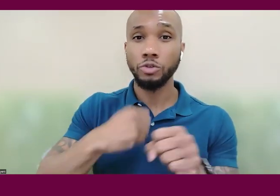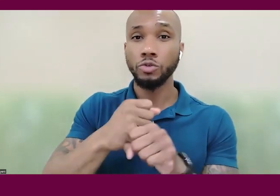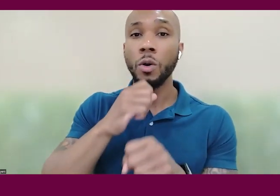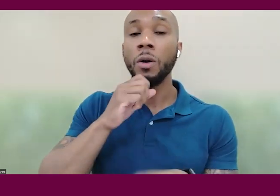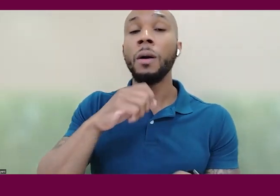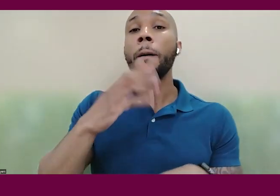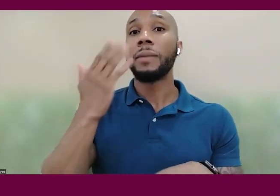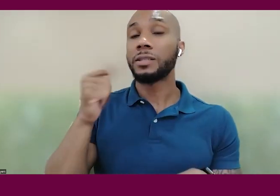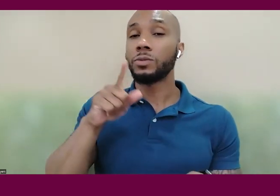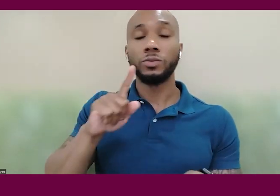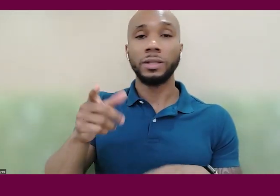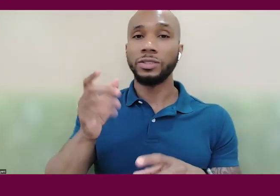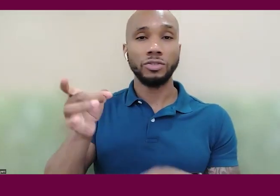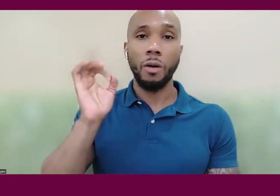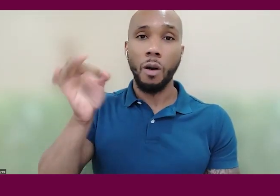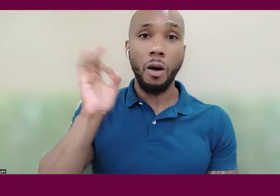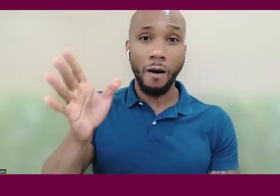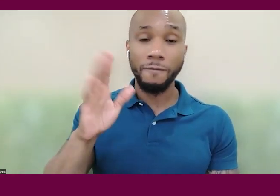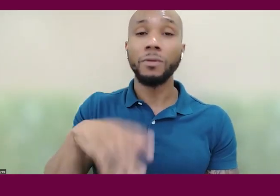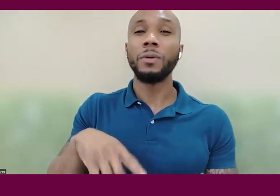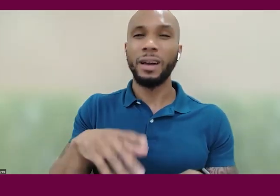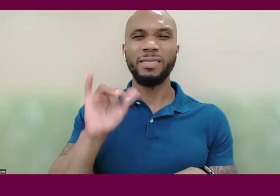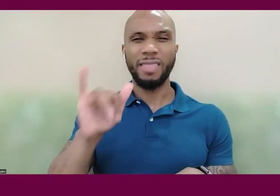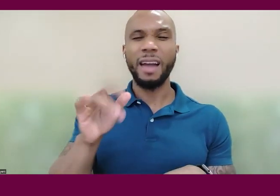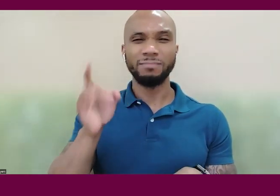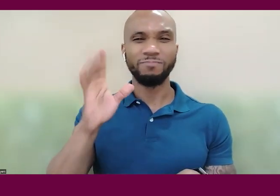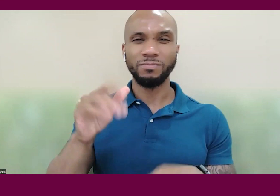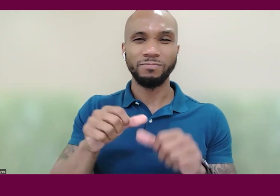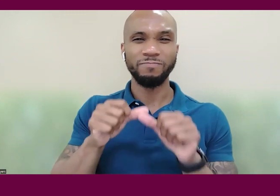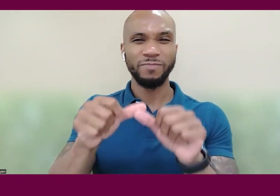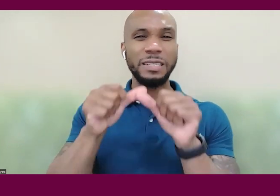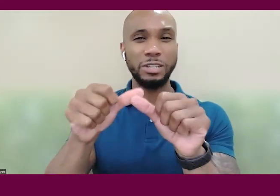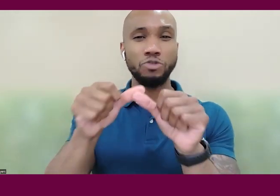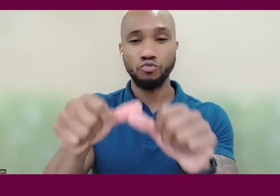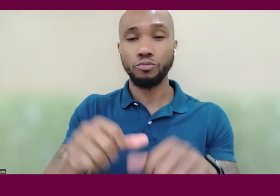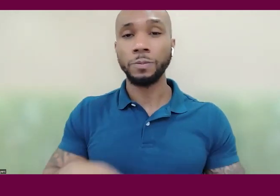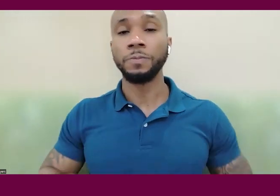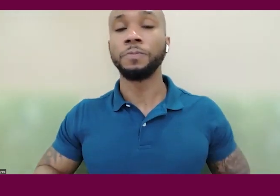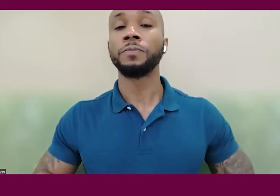that's how corrupt it was and that's how corrupt it continued to be.